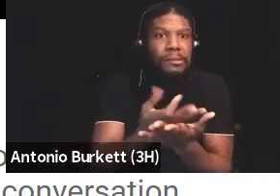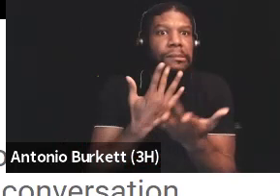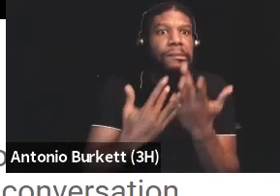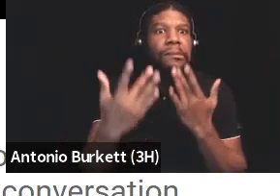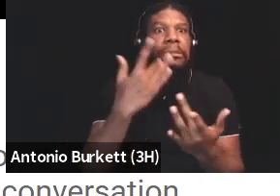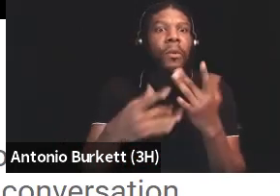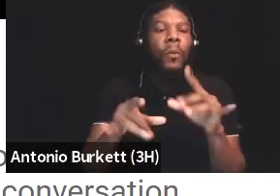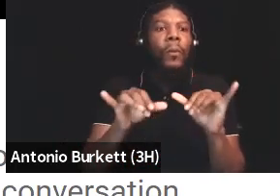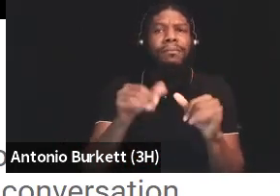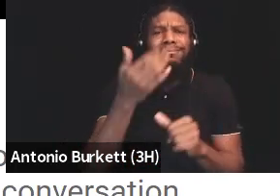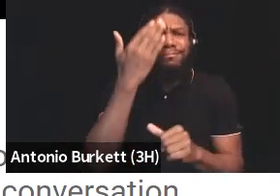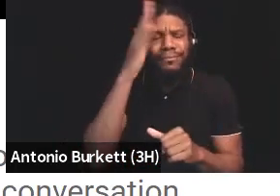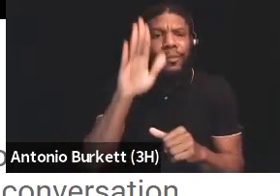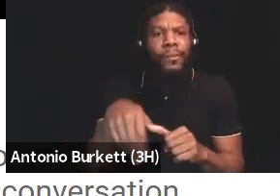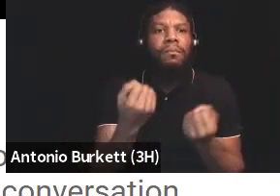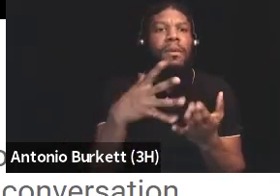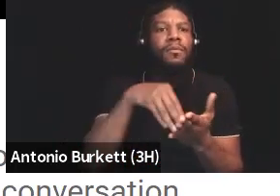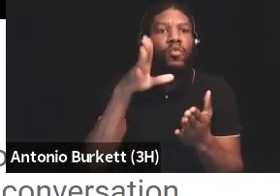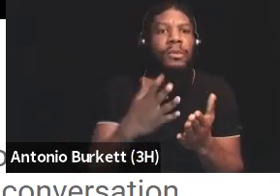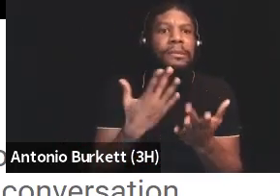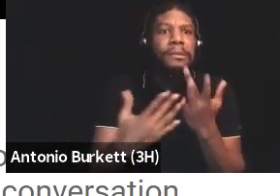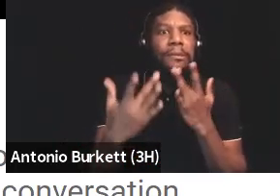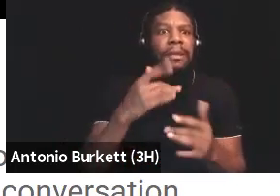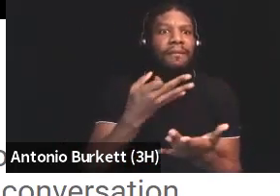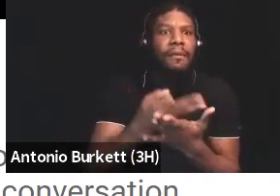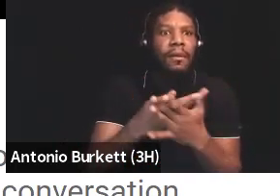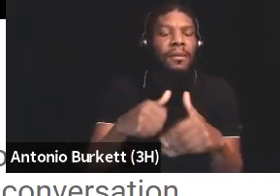students do face financial challenges in the process that can be very stressful